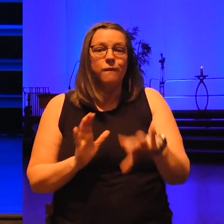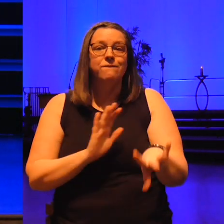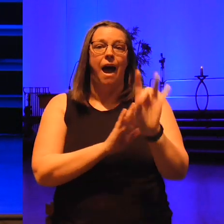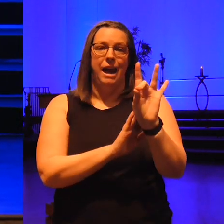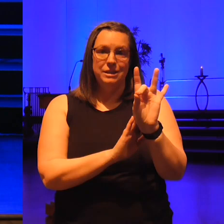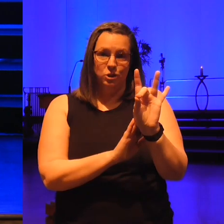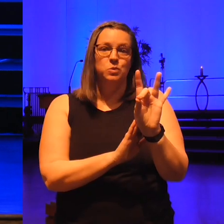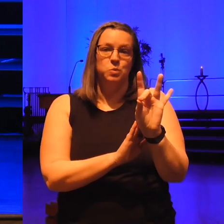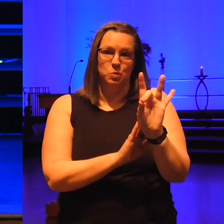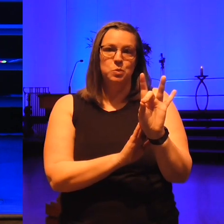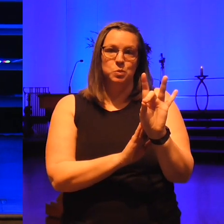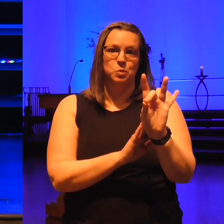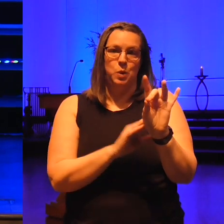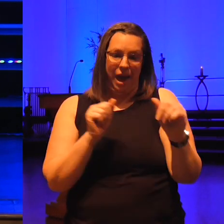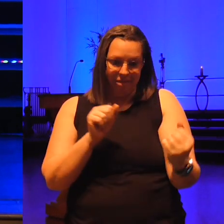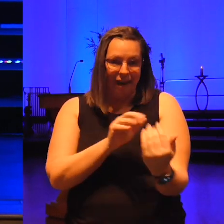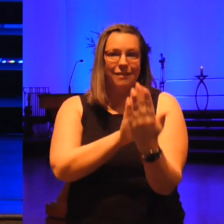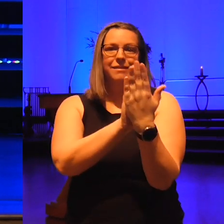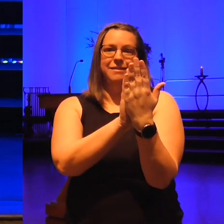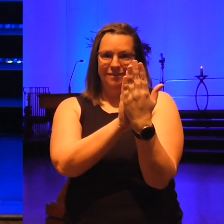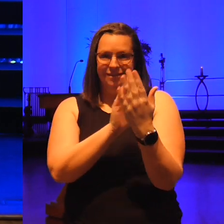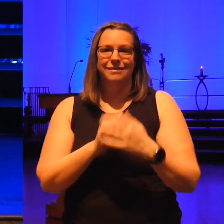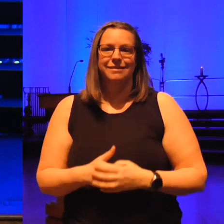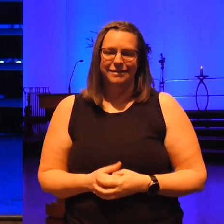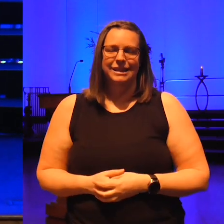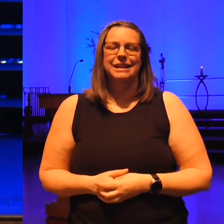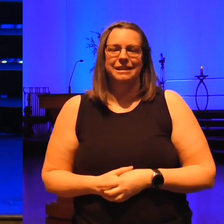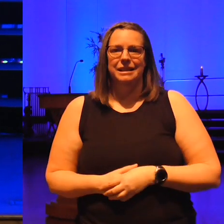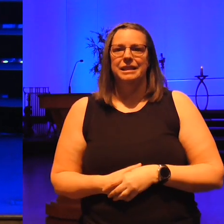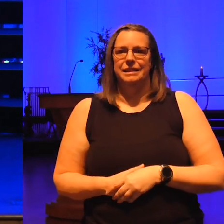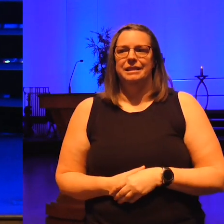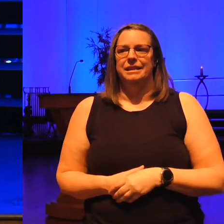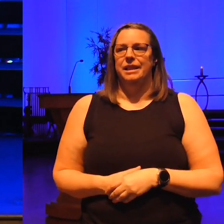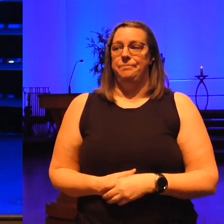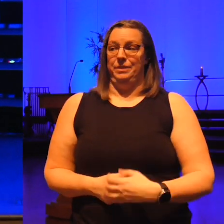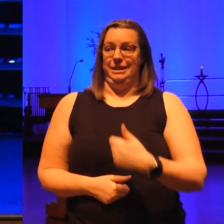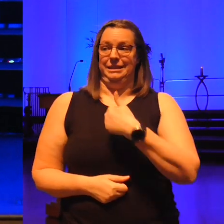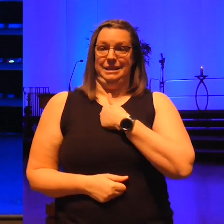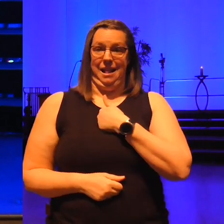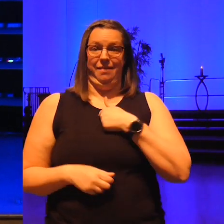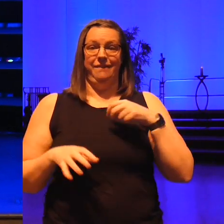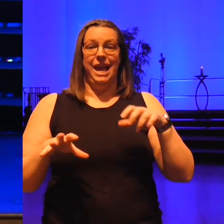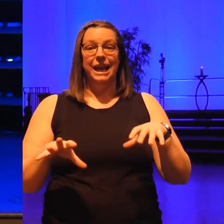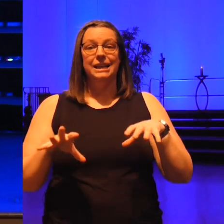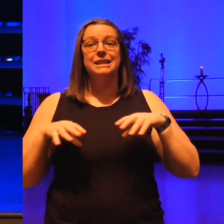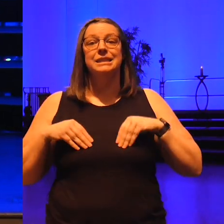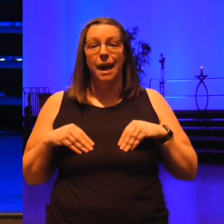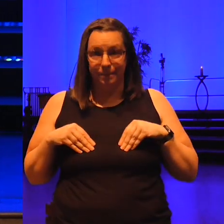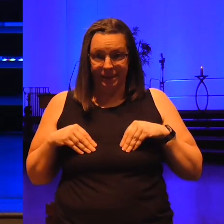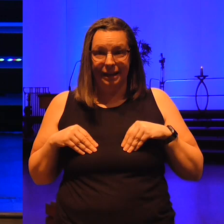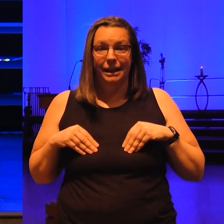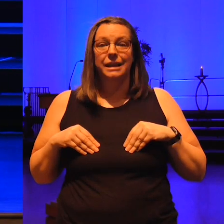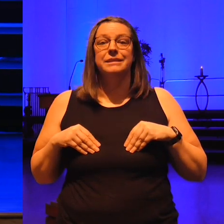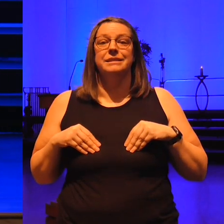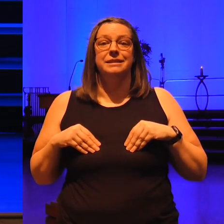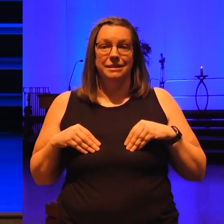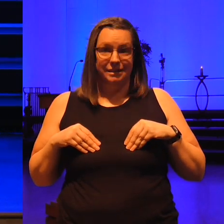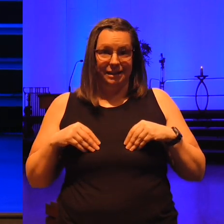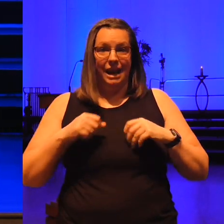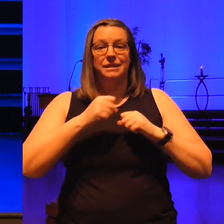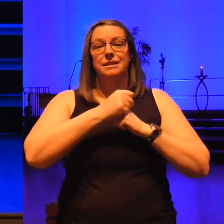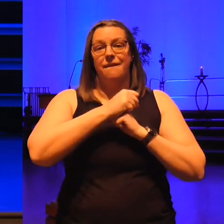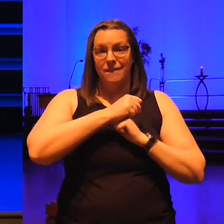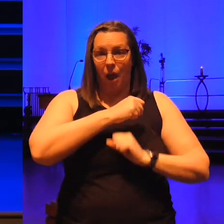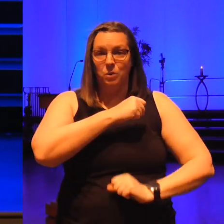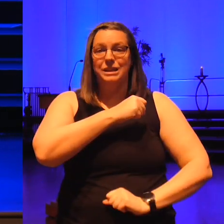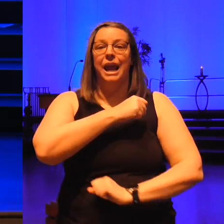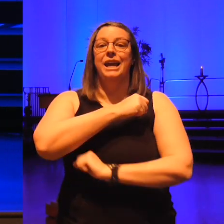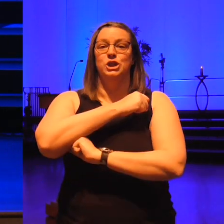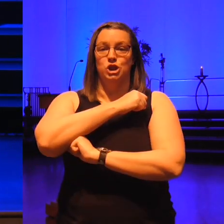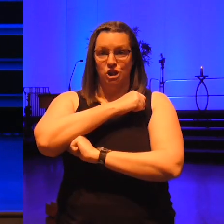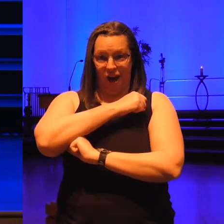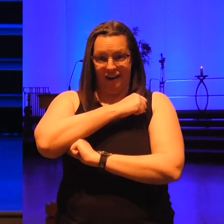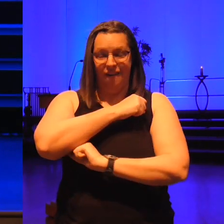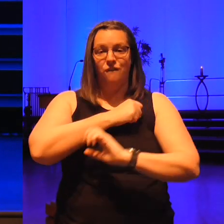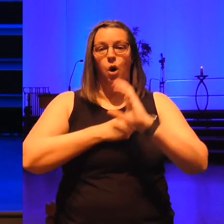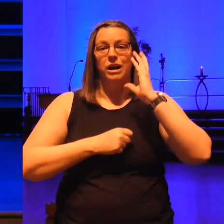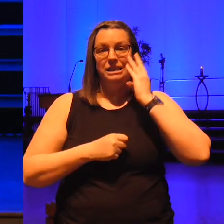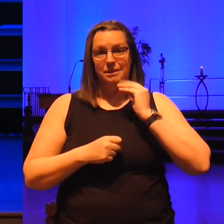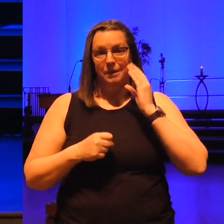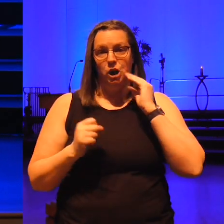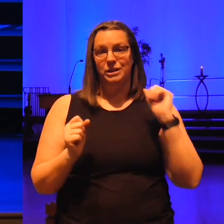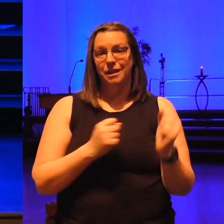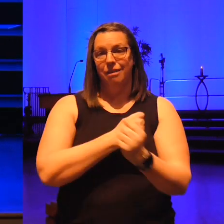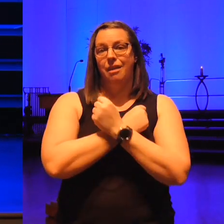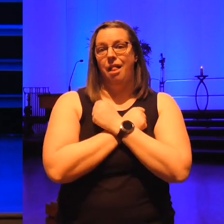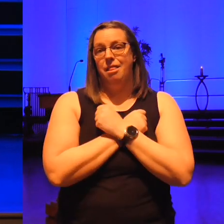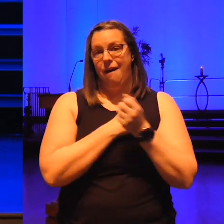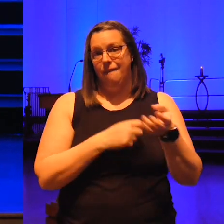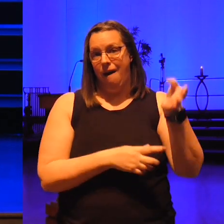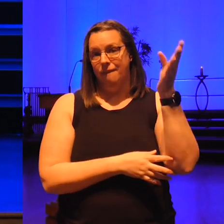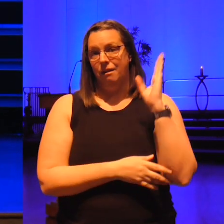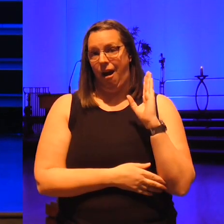to you self-acceptance is the very foundation for experiencing the love of God for allowing